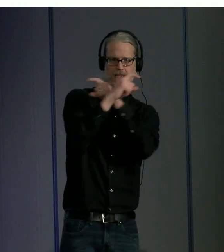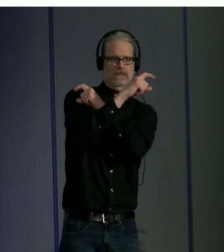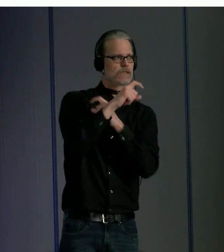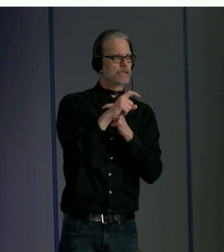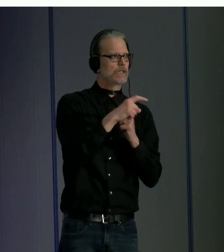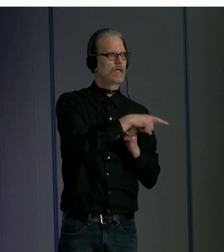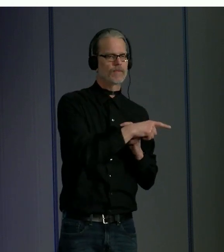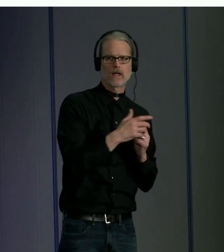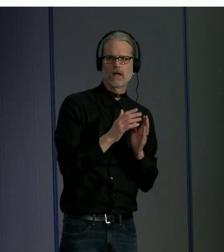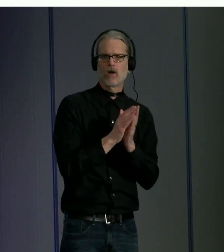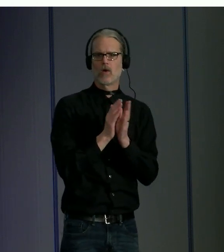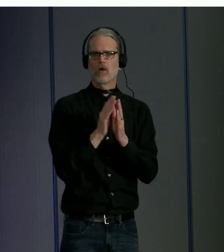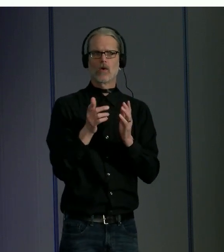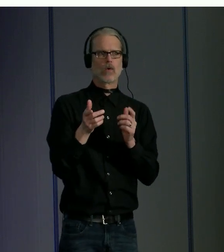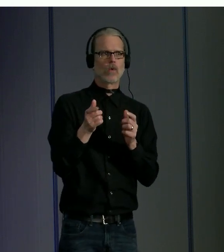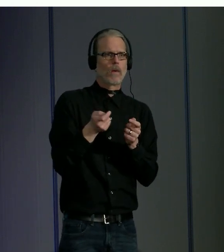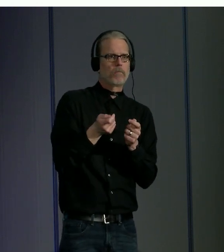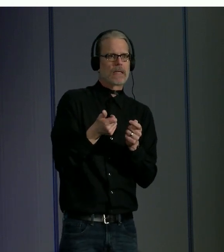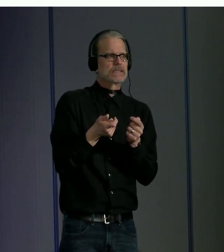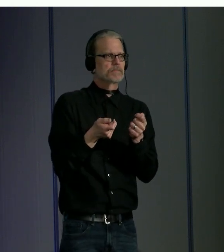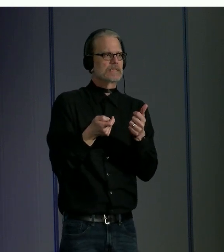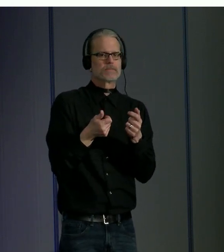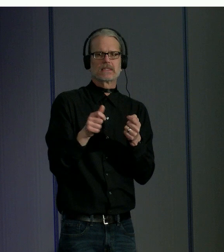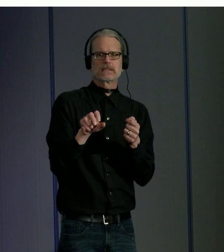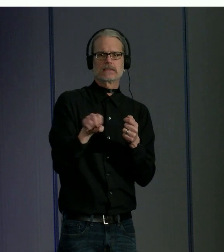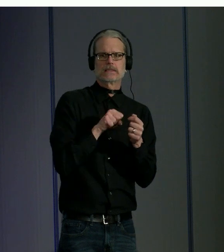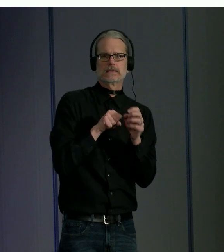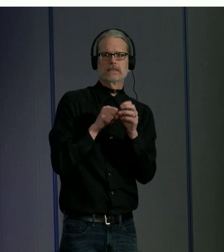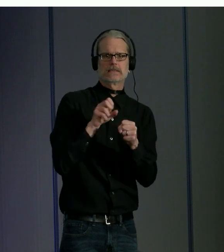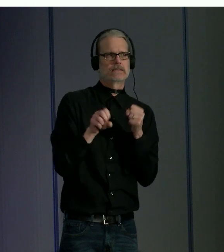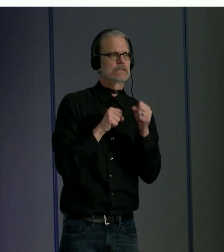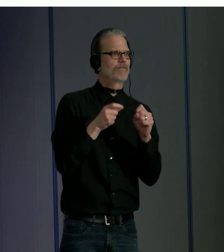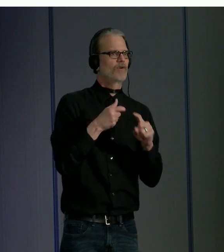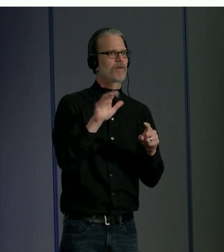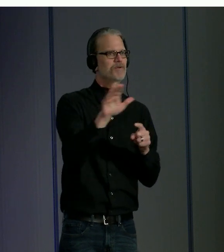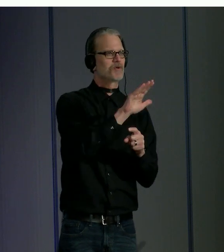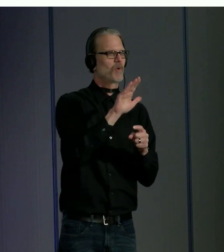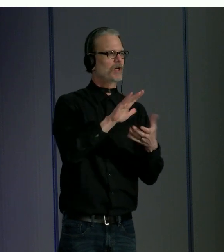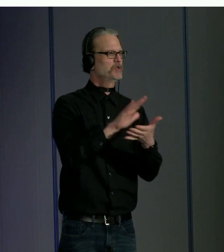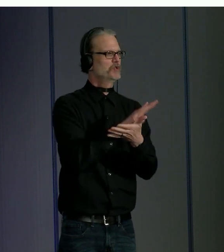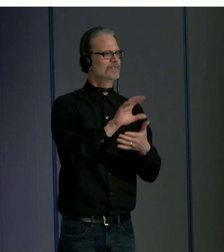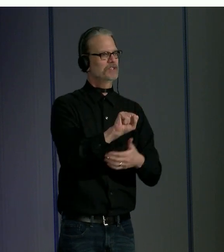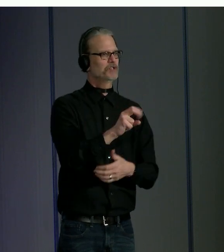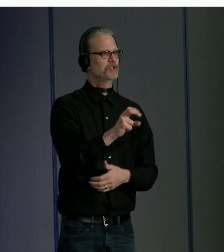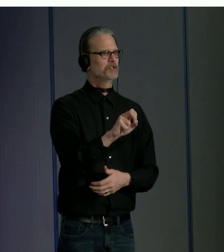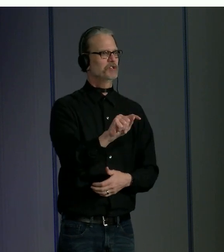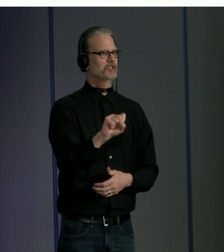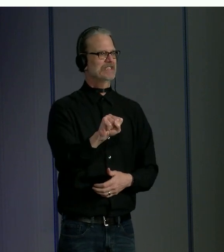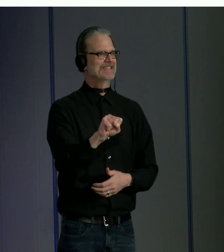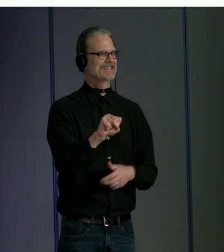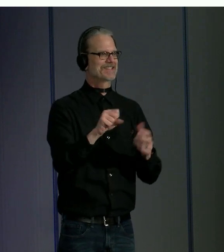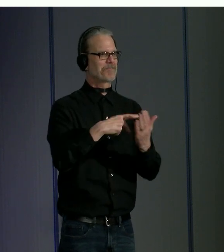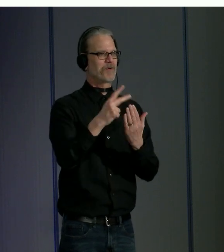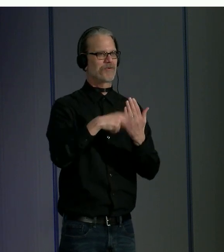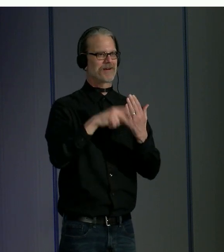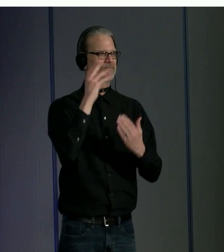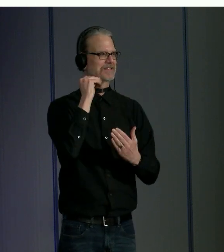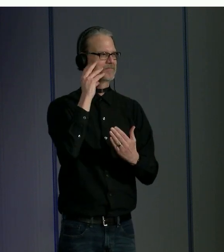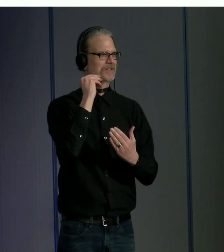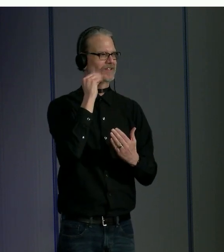taking little bits and pieces away from the sheets' experience, because that sheet experience,